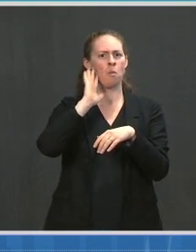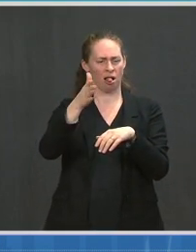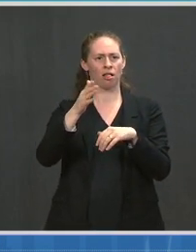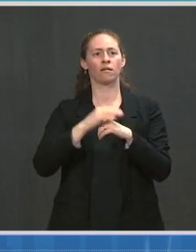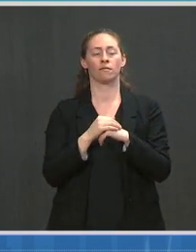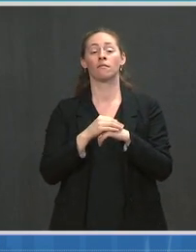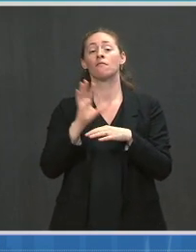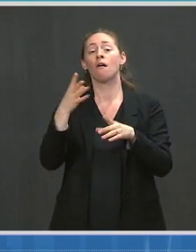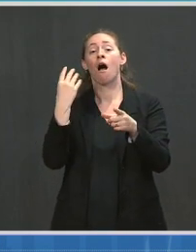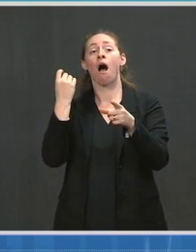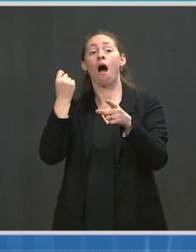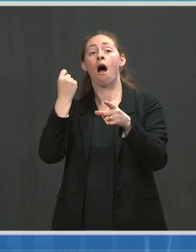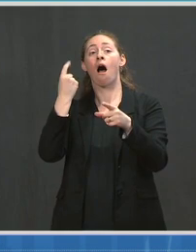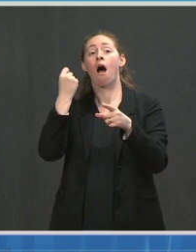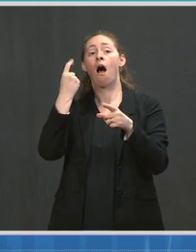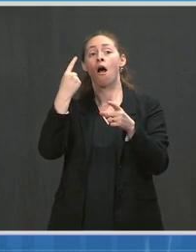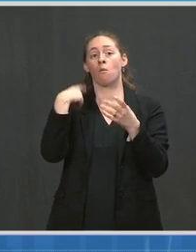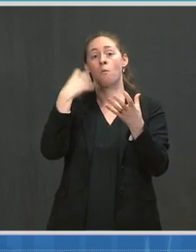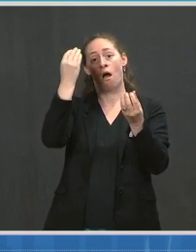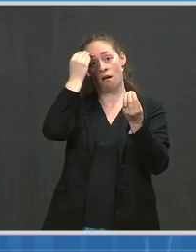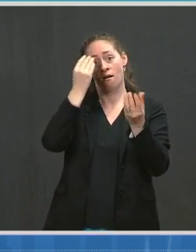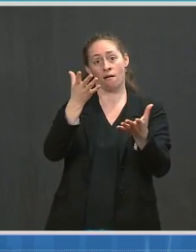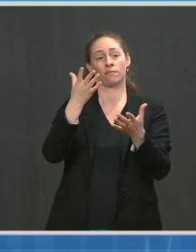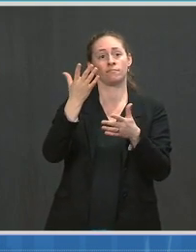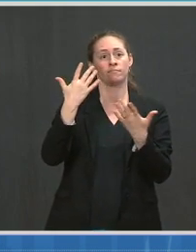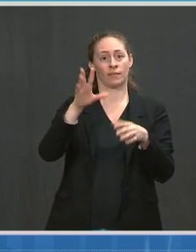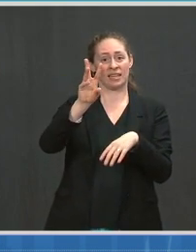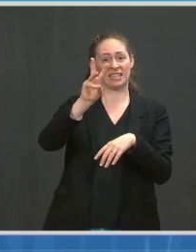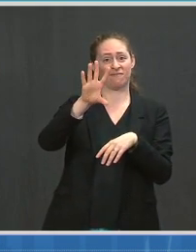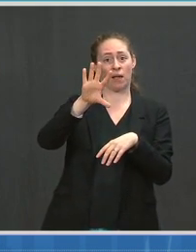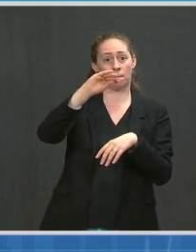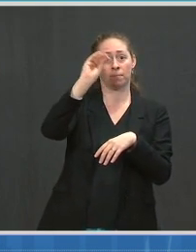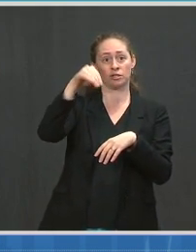administered at these community health centers have been to people of color.